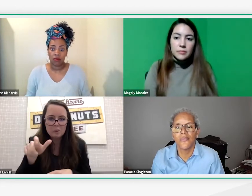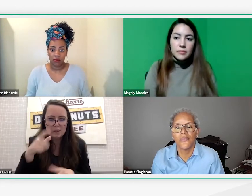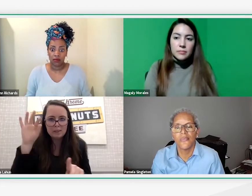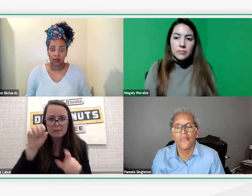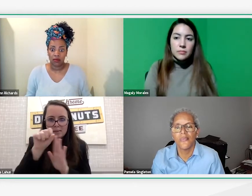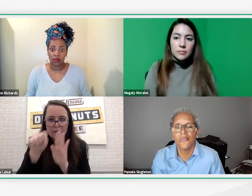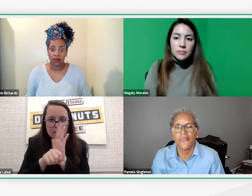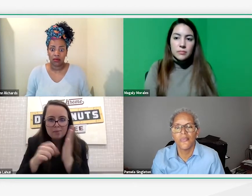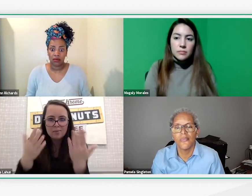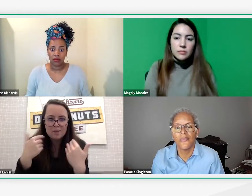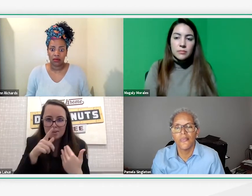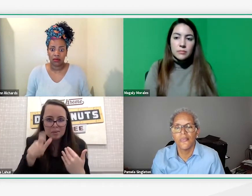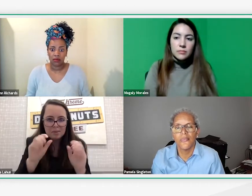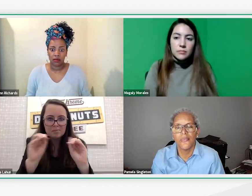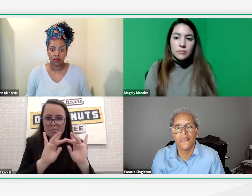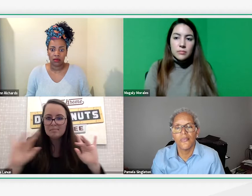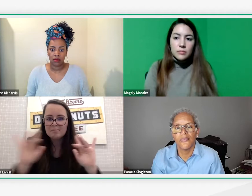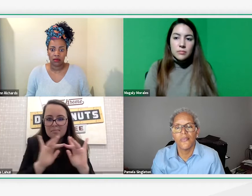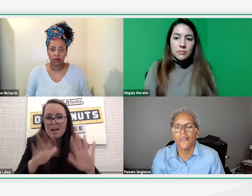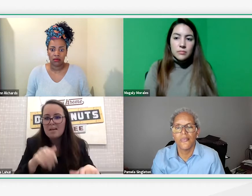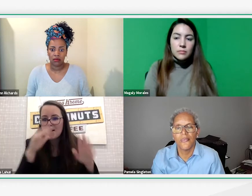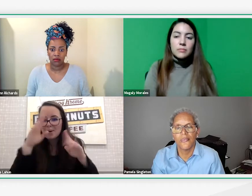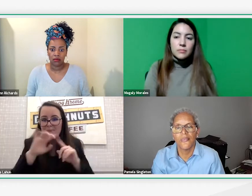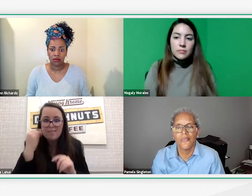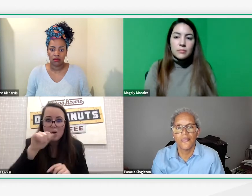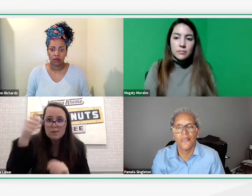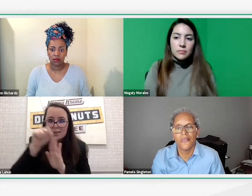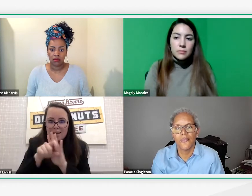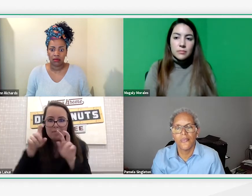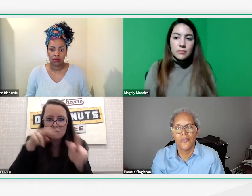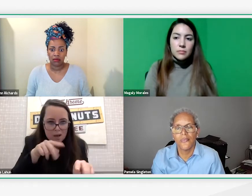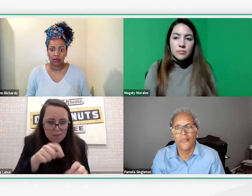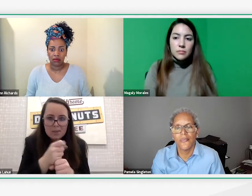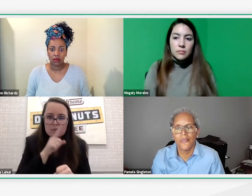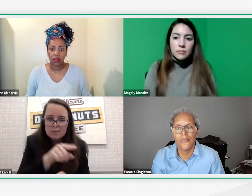There's some people in Texas who don't even see anything there on the state.